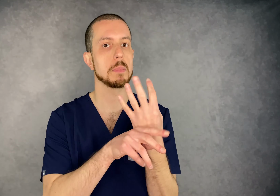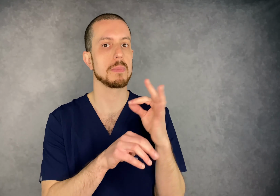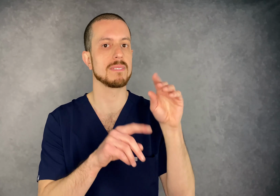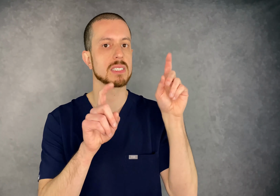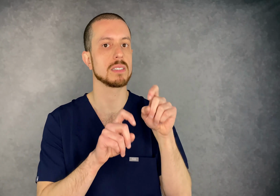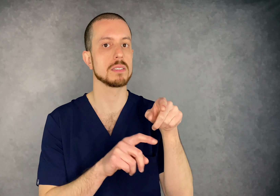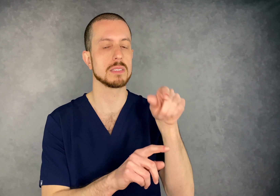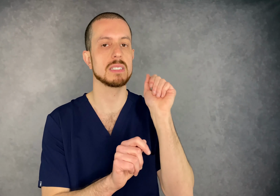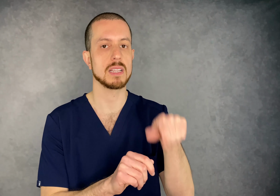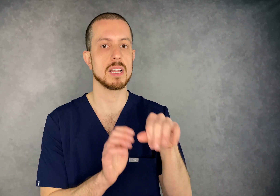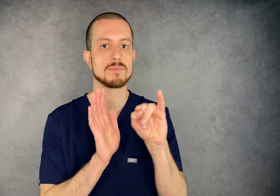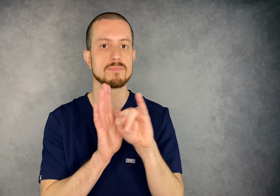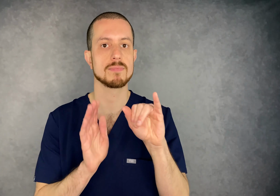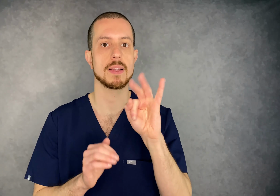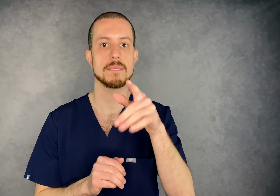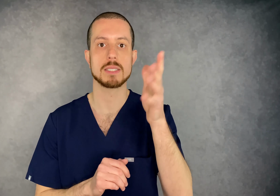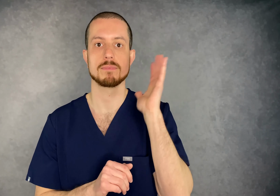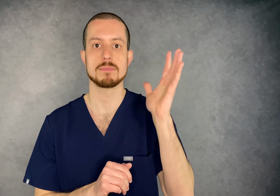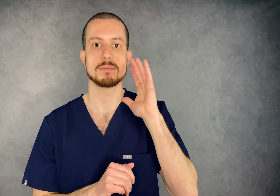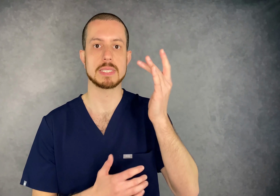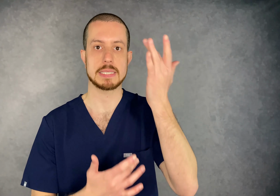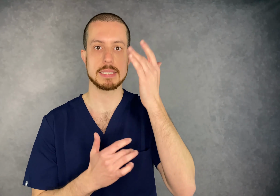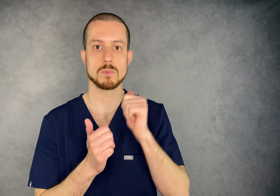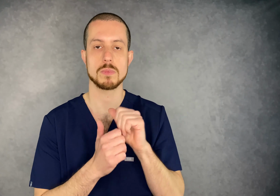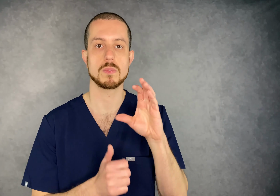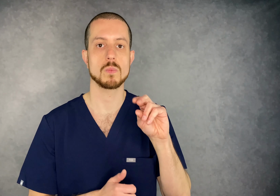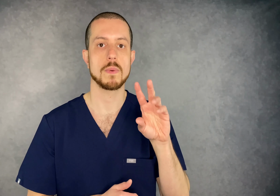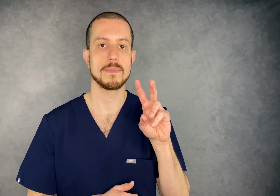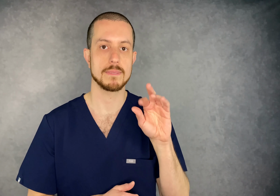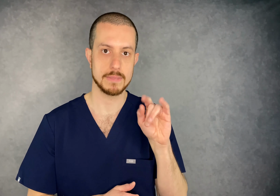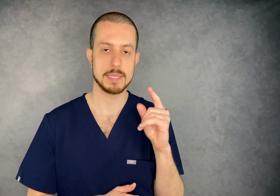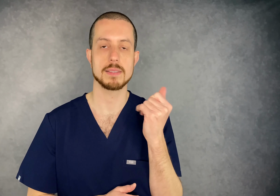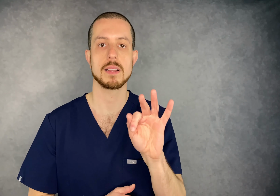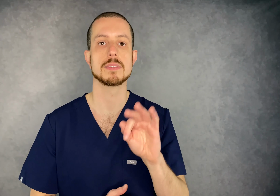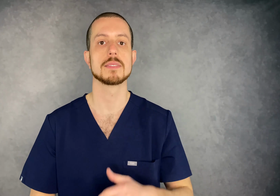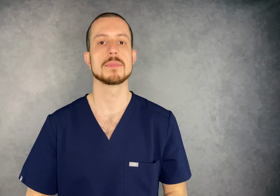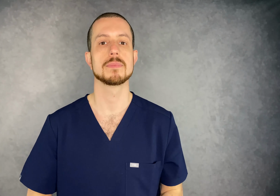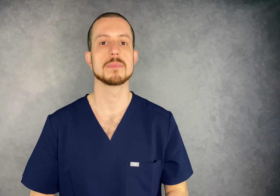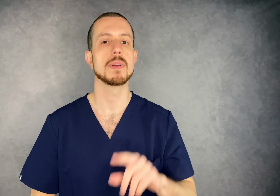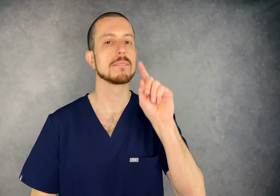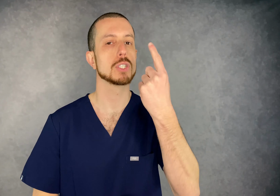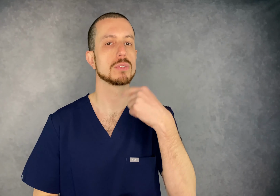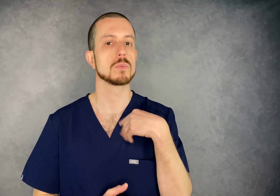to identify a past COVID-19 infection.